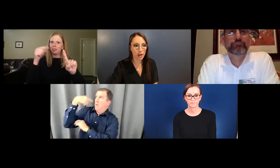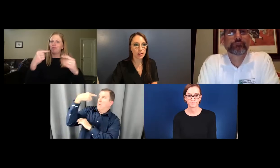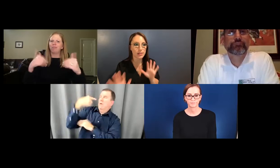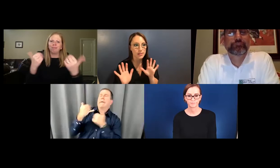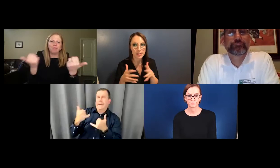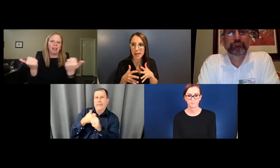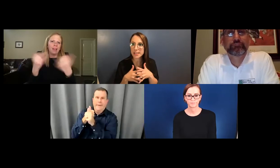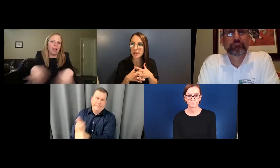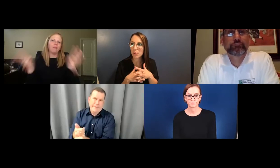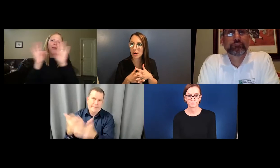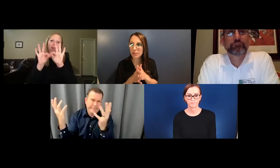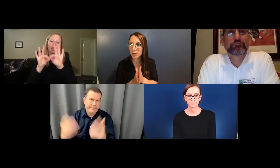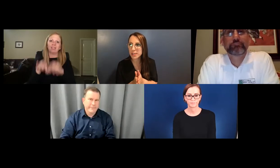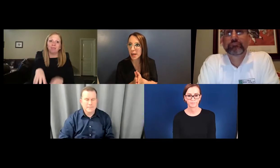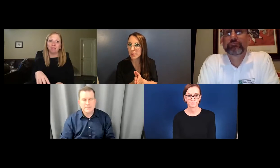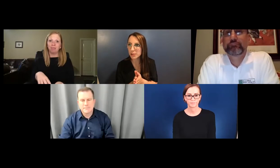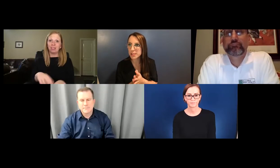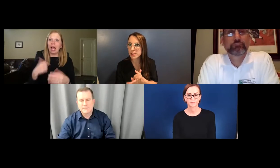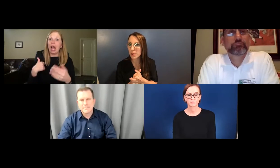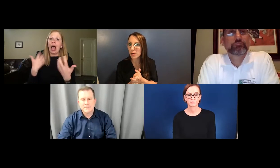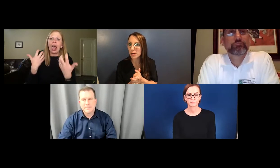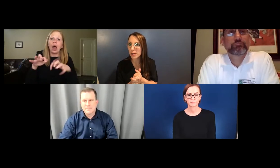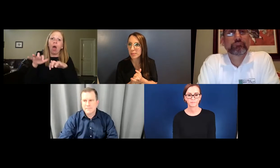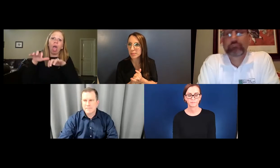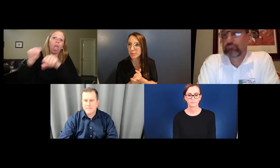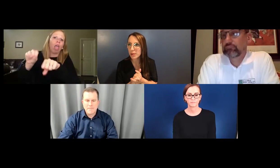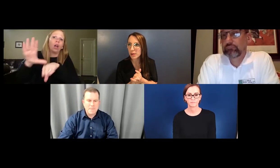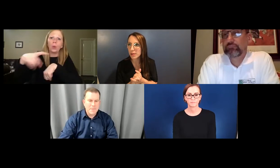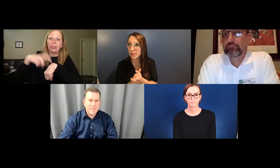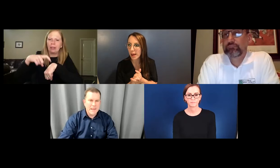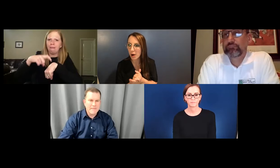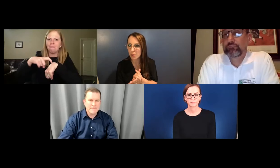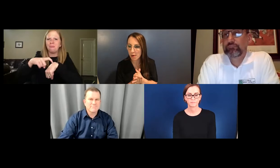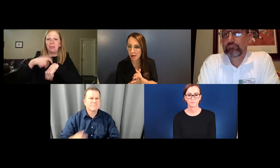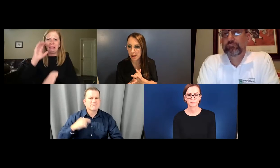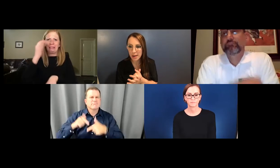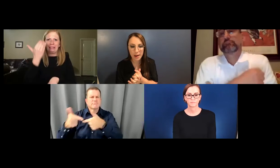Well to not take any more of your time, it looks like it's about that hour mark.